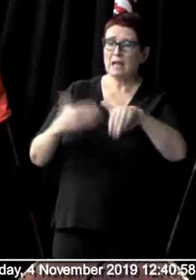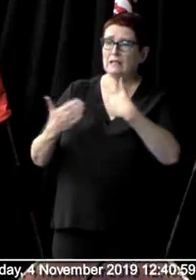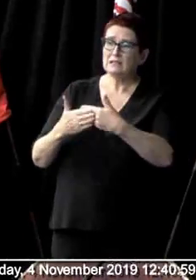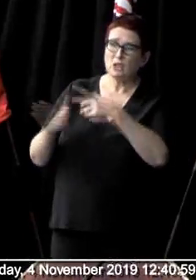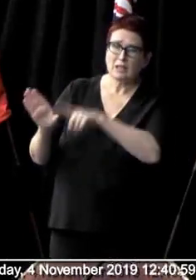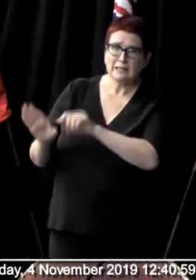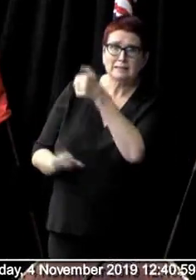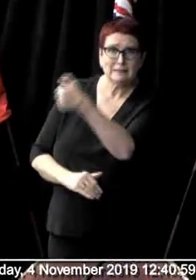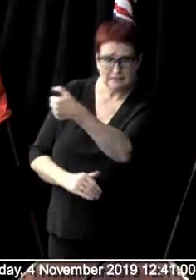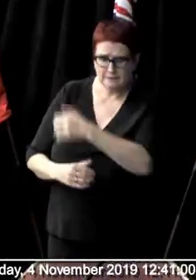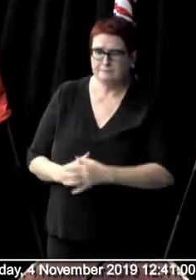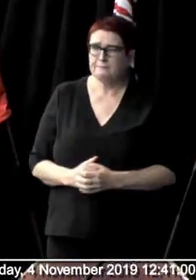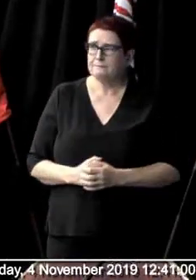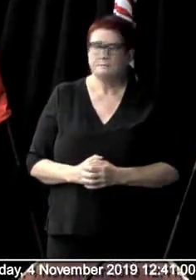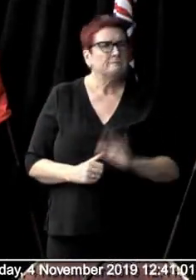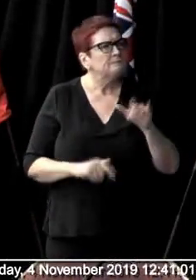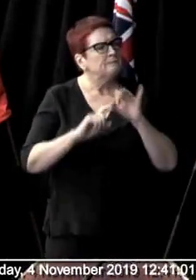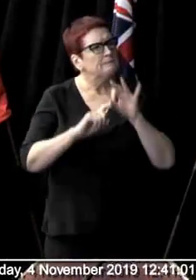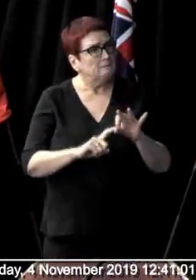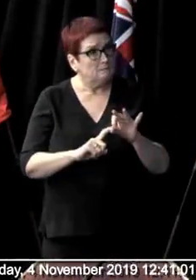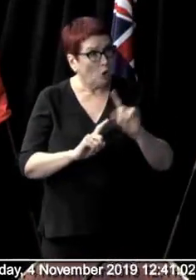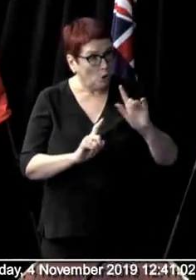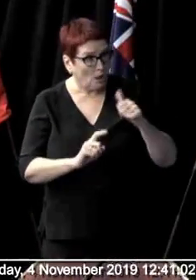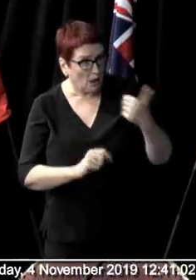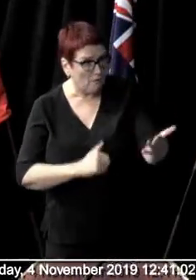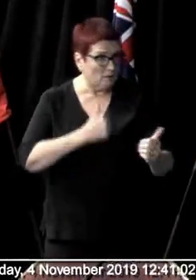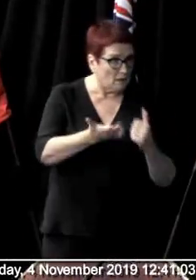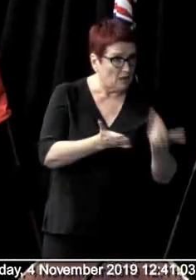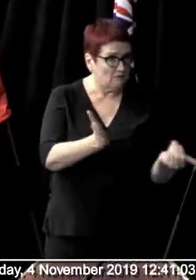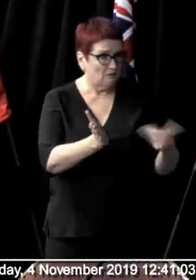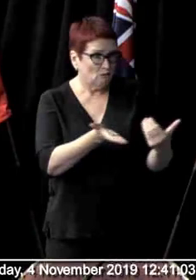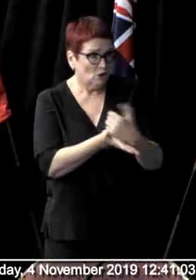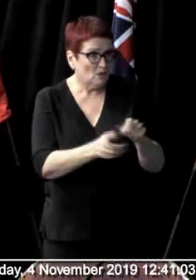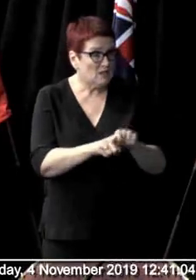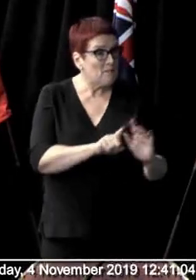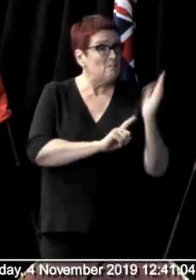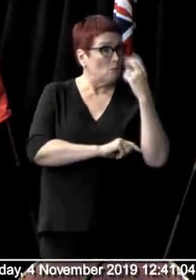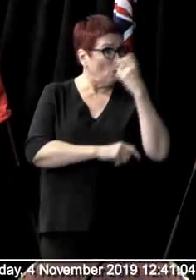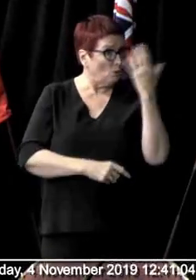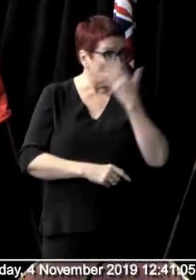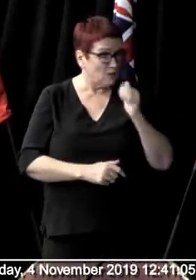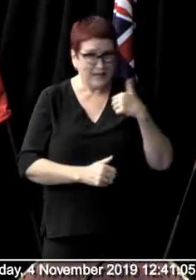At this school were you asked to provide all the additional resources as you were required to do at the prior school?